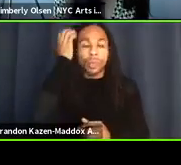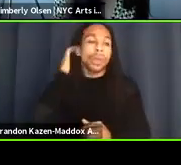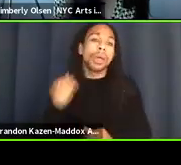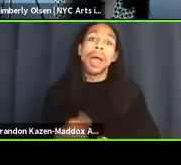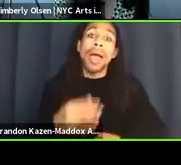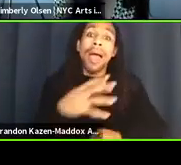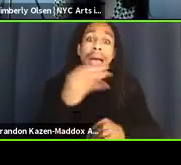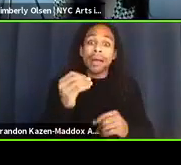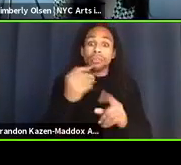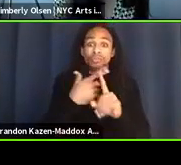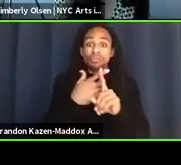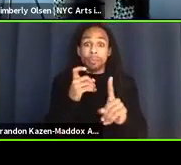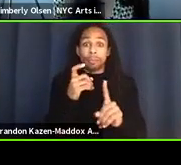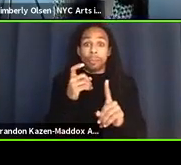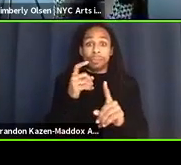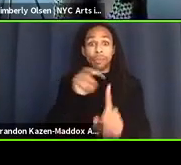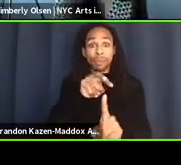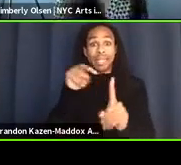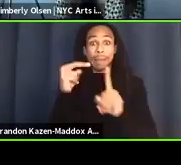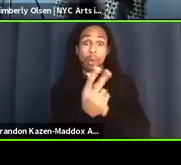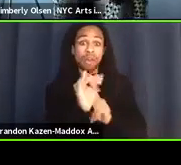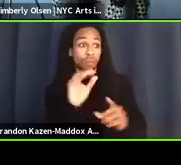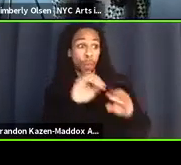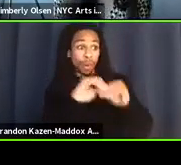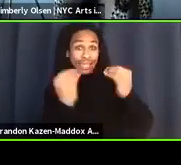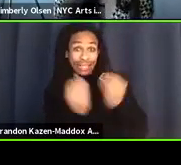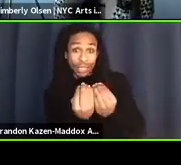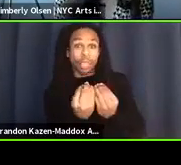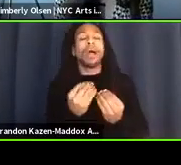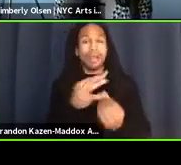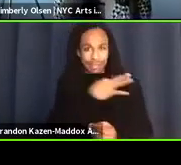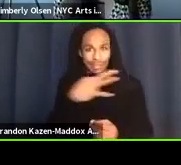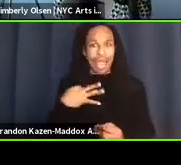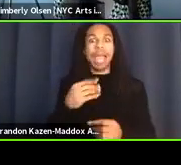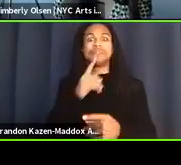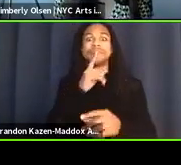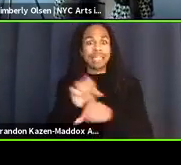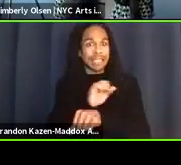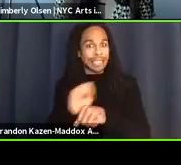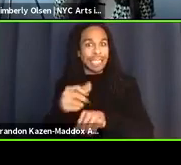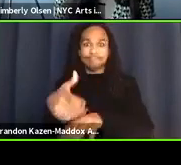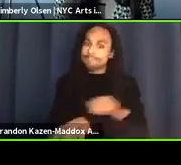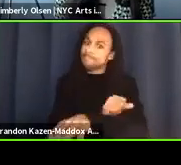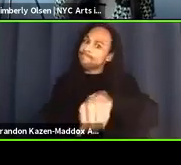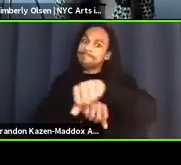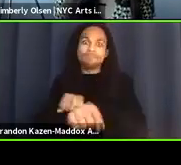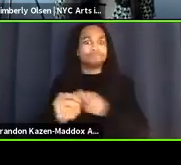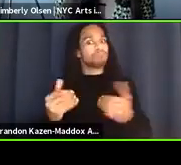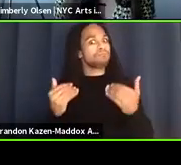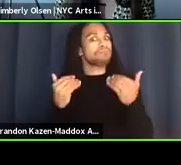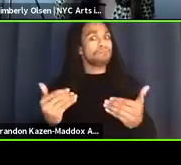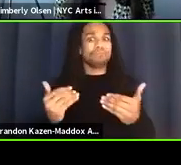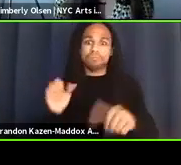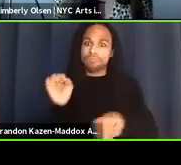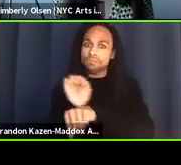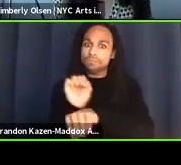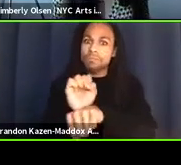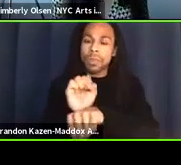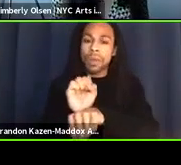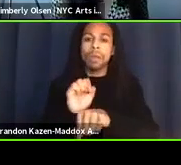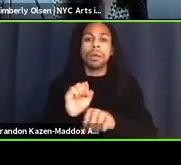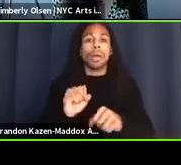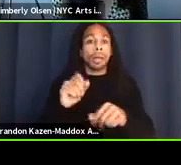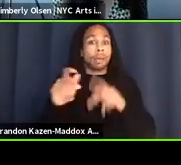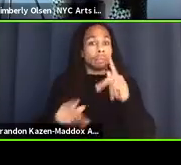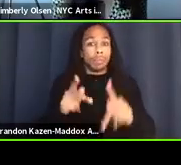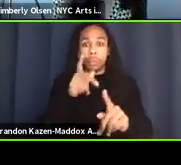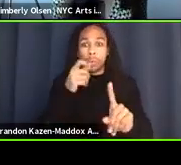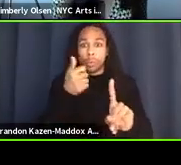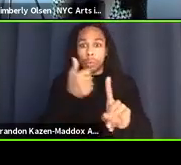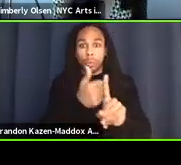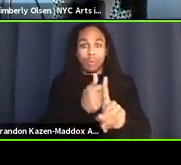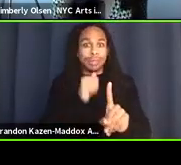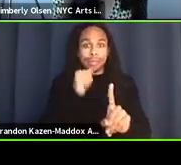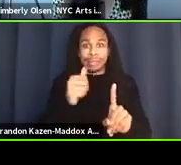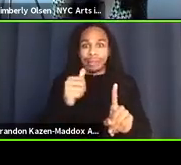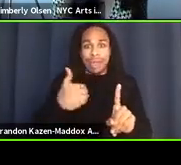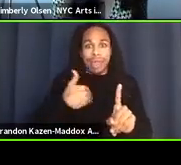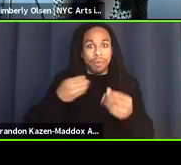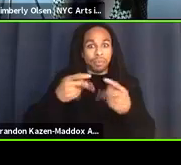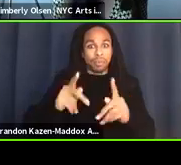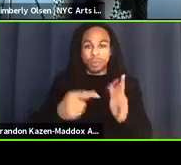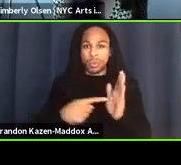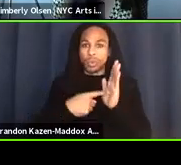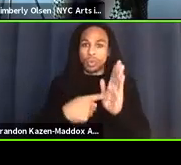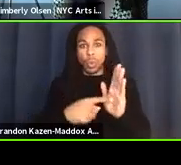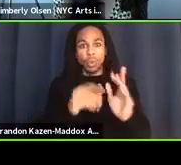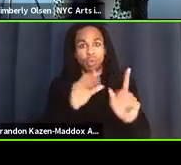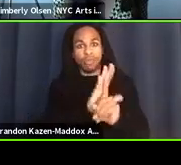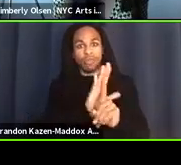NDI Live, but we created school portals even not knowing at that time what the D.O.E. was